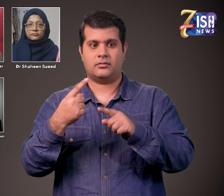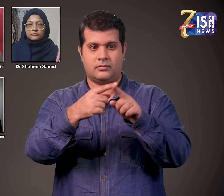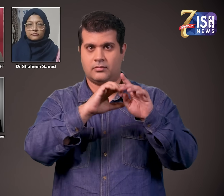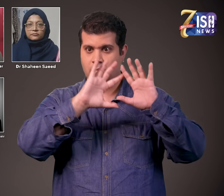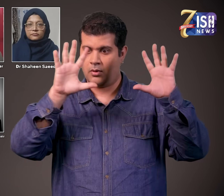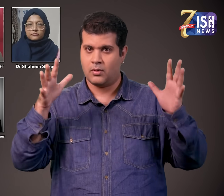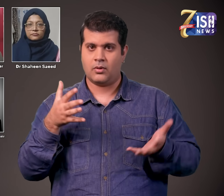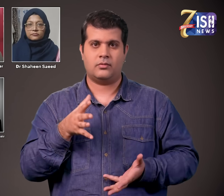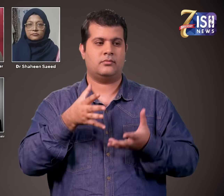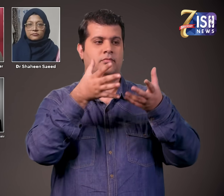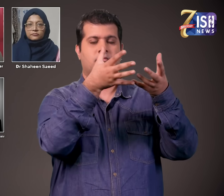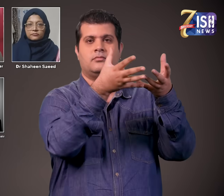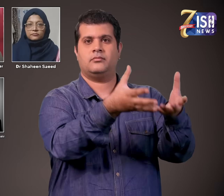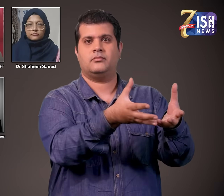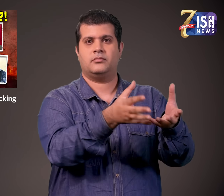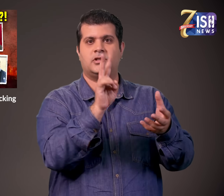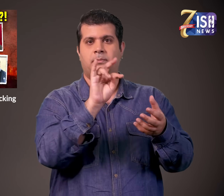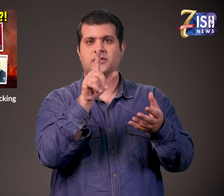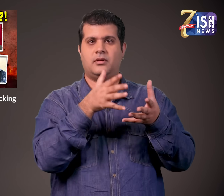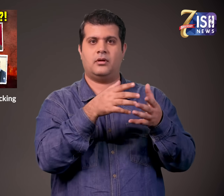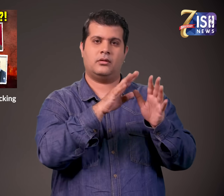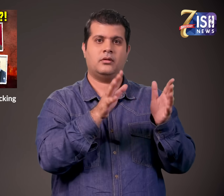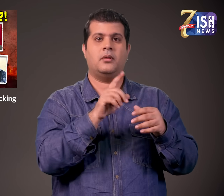The contributions totalled ₹26 lakhs.